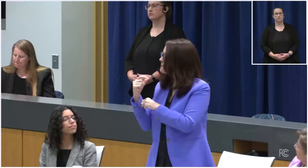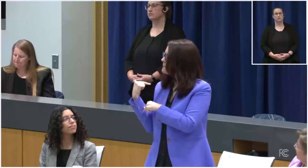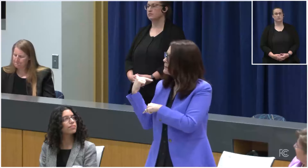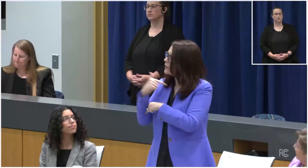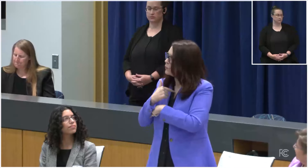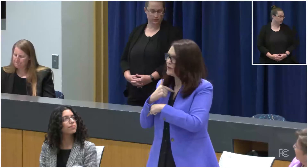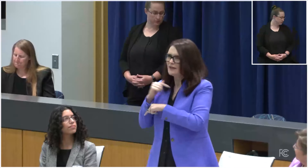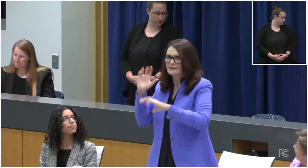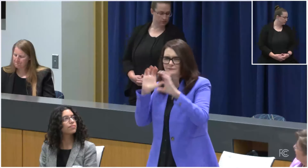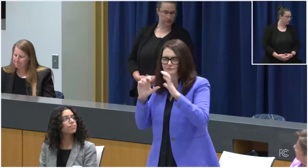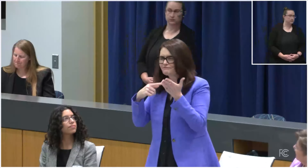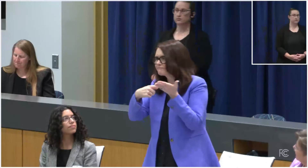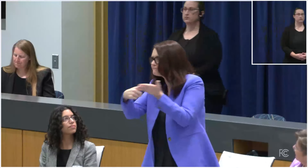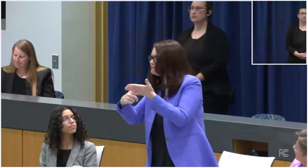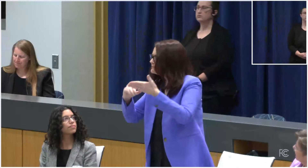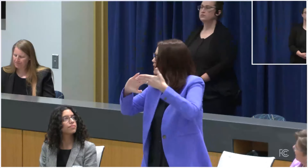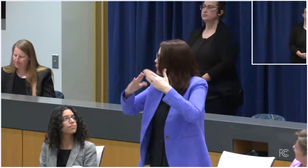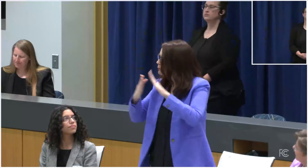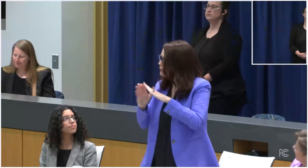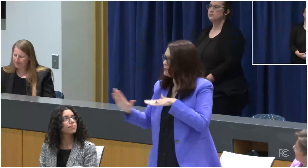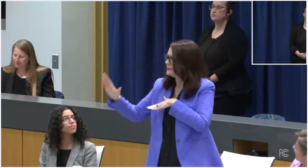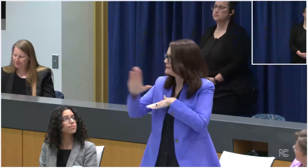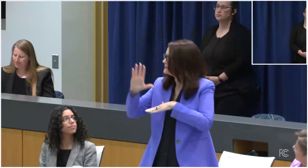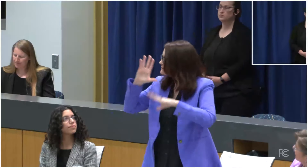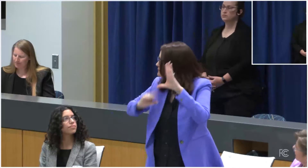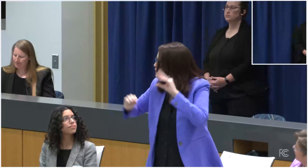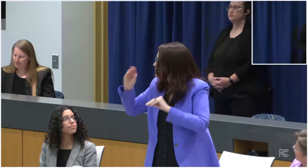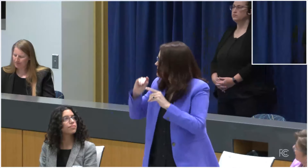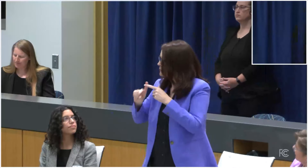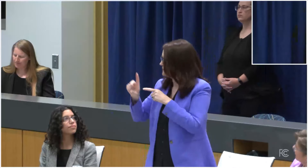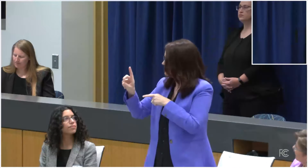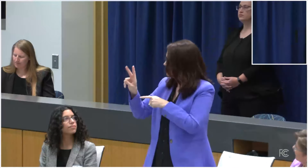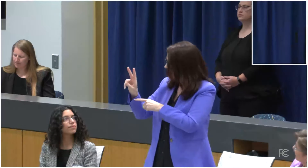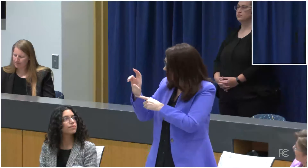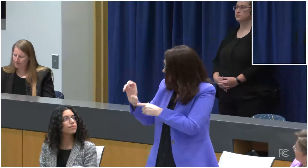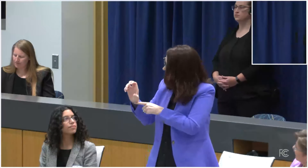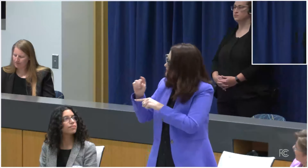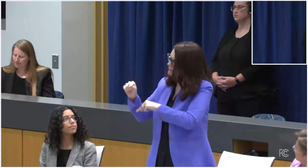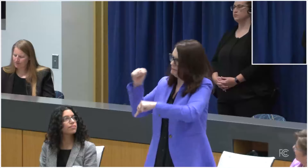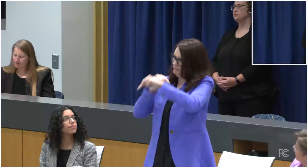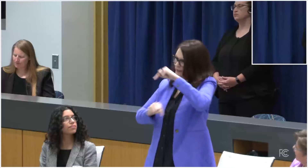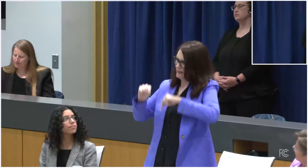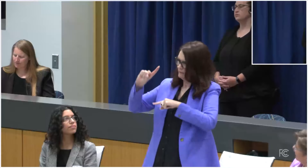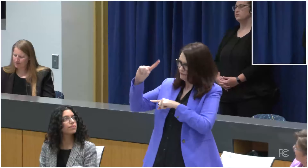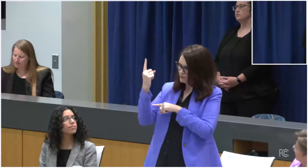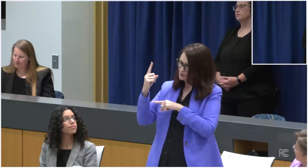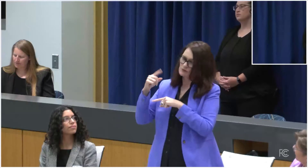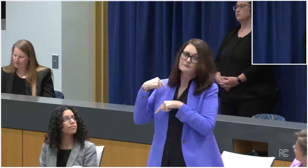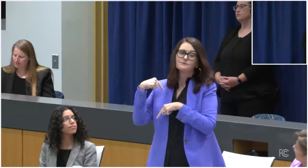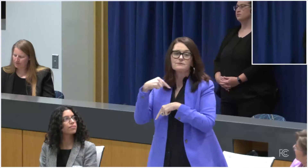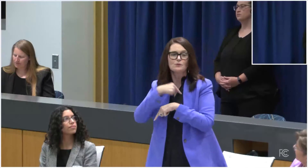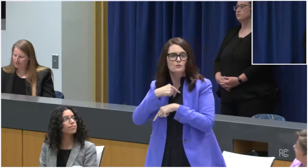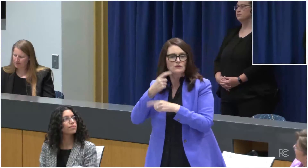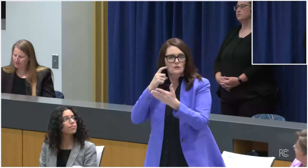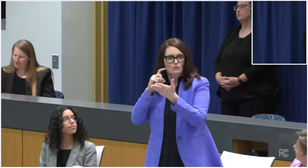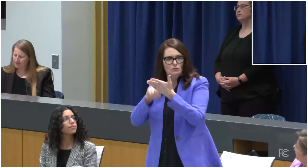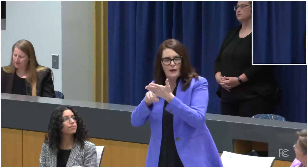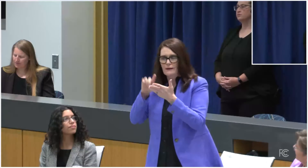THAT'S A GOOD QUESTION. MAKING SURE I'VE GOT THE INTERPRETER ALL LINED UP. I'LL MAKE SURE TO SIGN SLOWLY. SO OUR ROLE IS REALLY